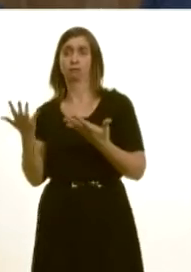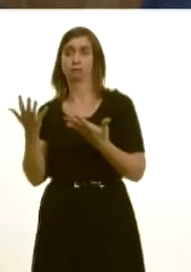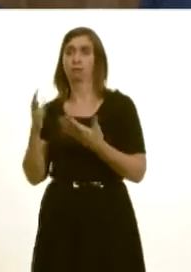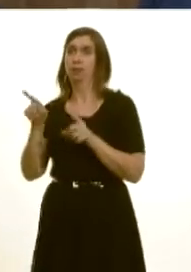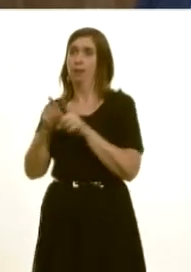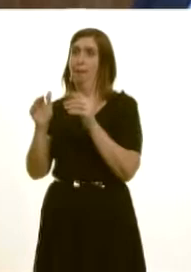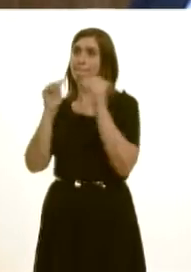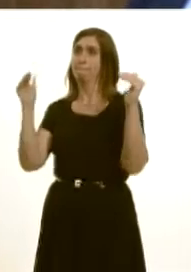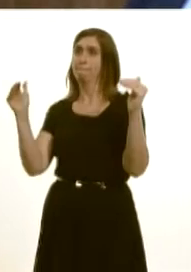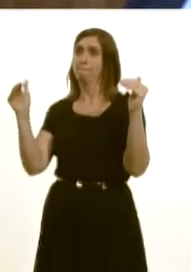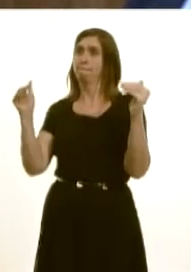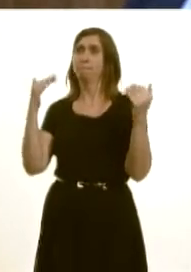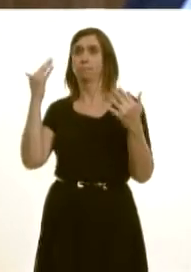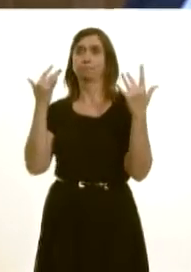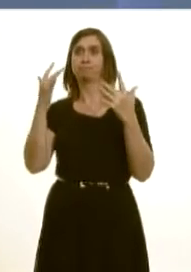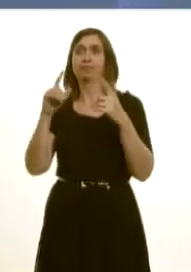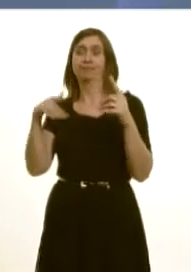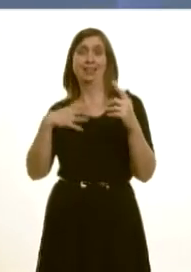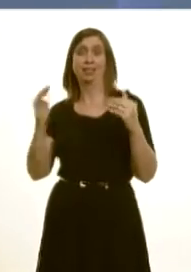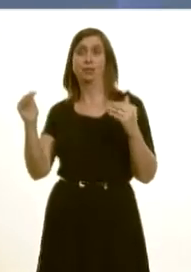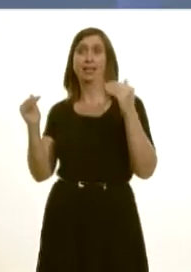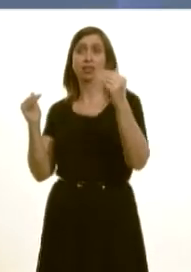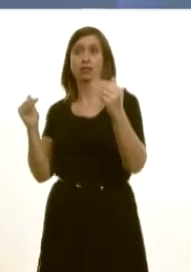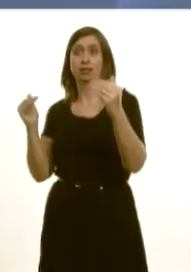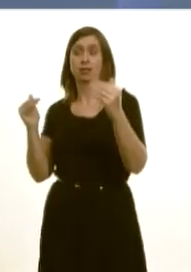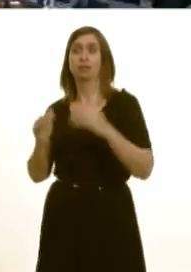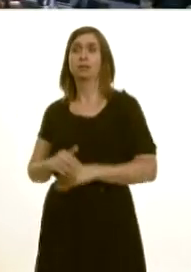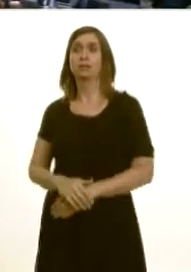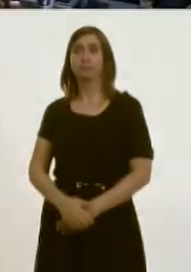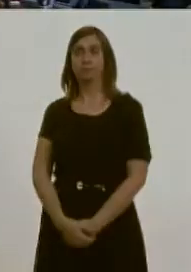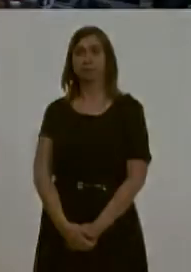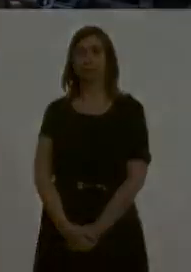that level should be increased.